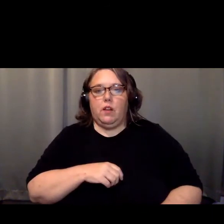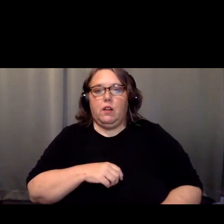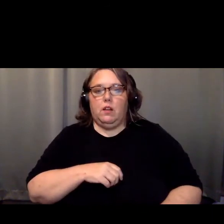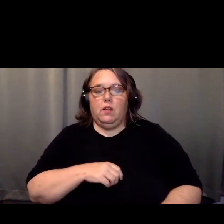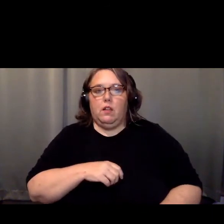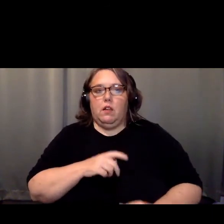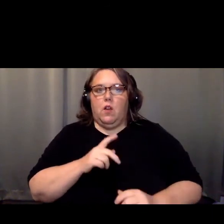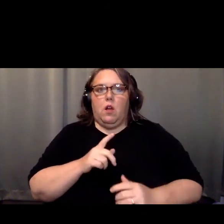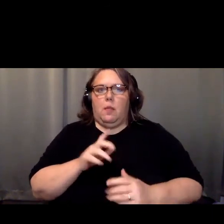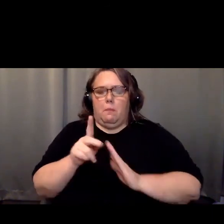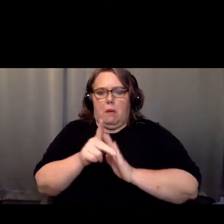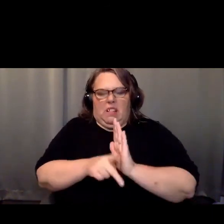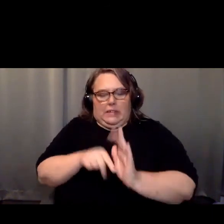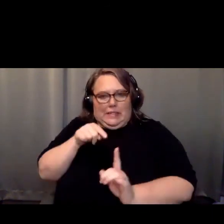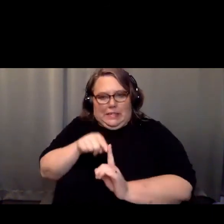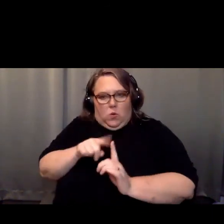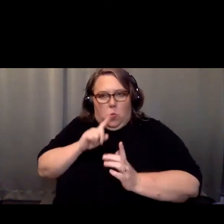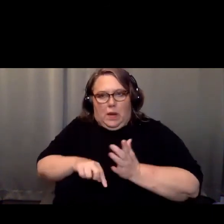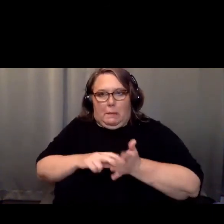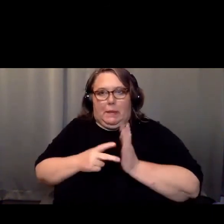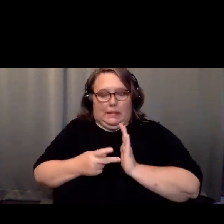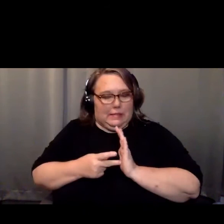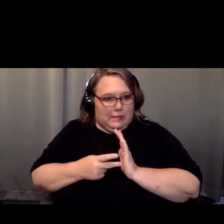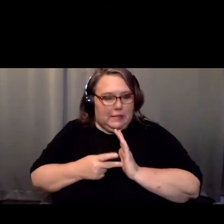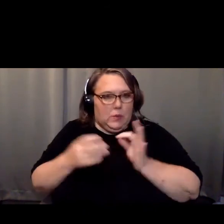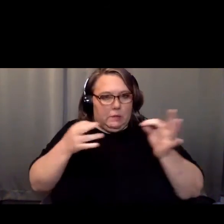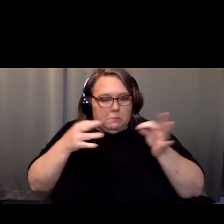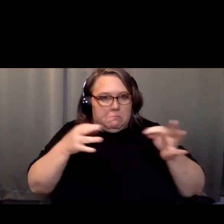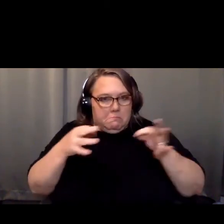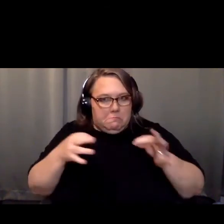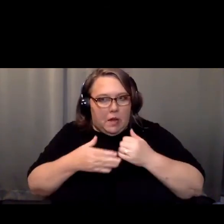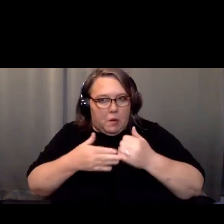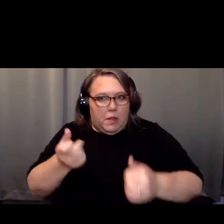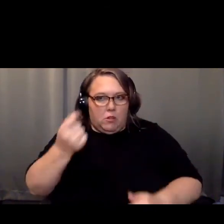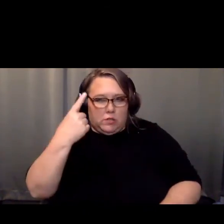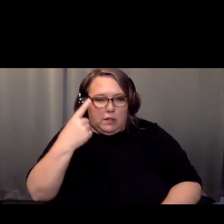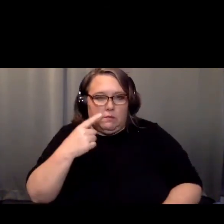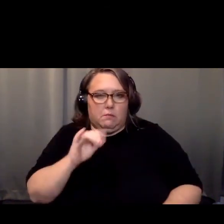what is the intention of the policy. So, we help clients understand those type of things.